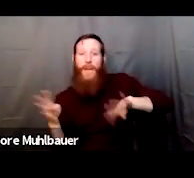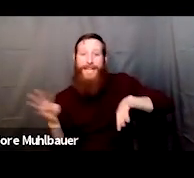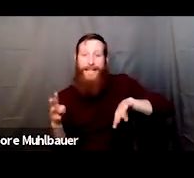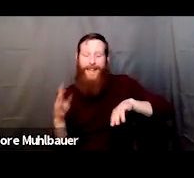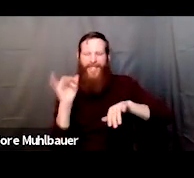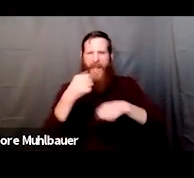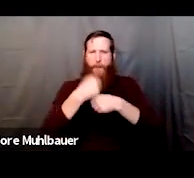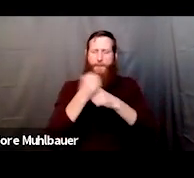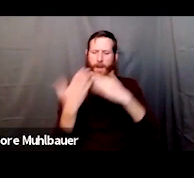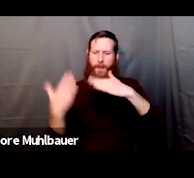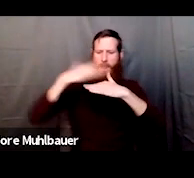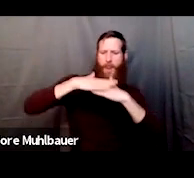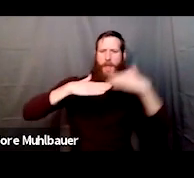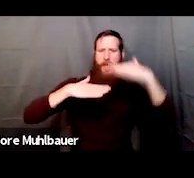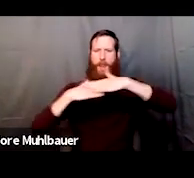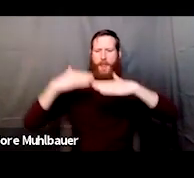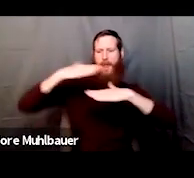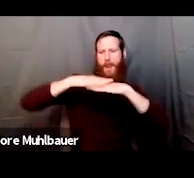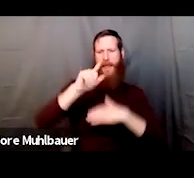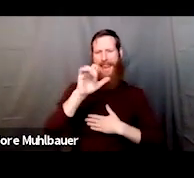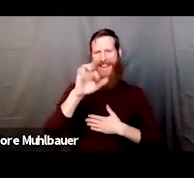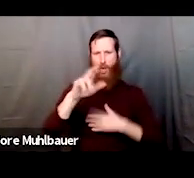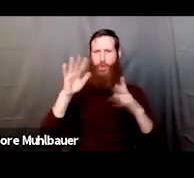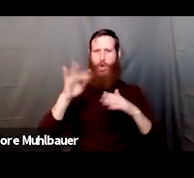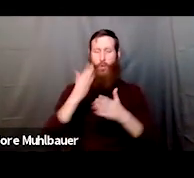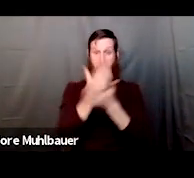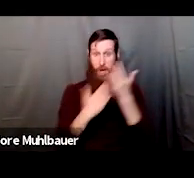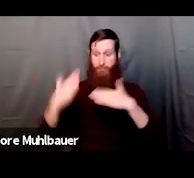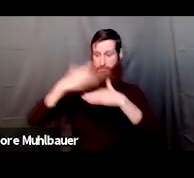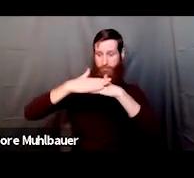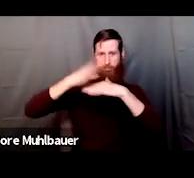this creates a layered snowpack. Some of those layers stick together well , and some stick together less well